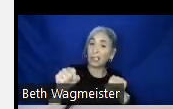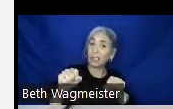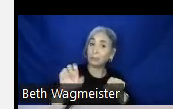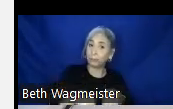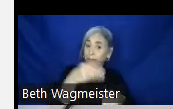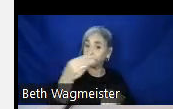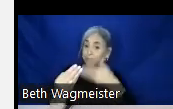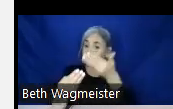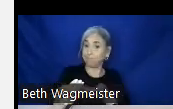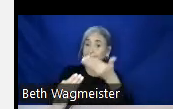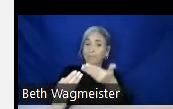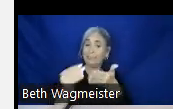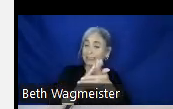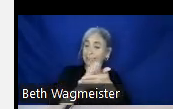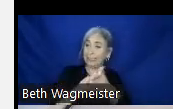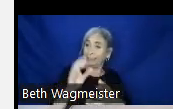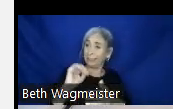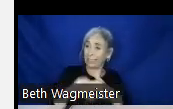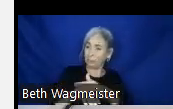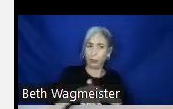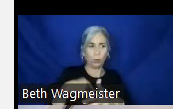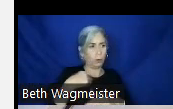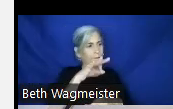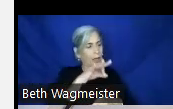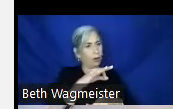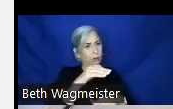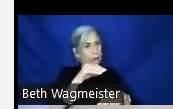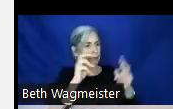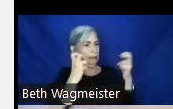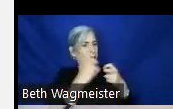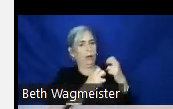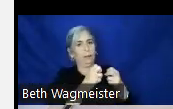things like nice. Having said that, we have found a user audit. There are